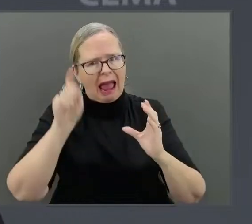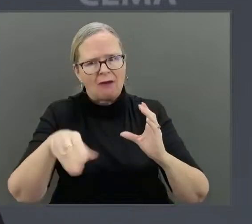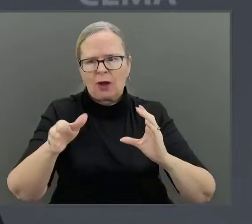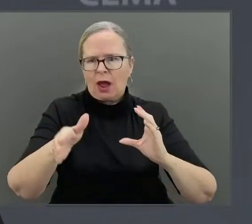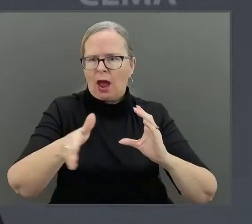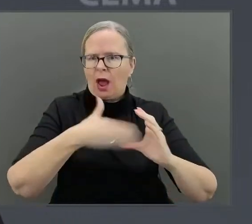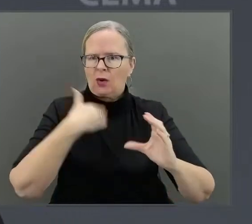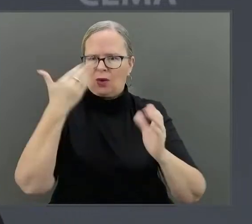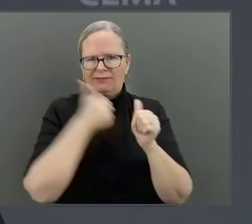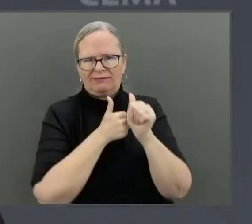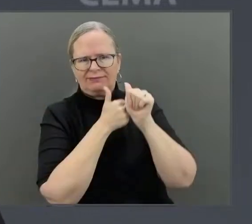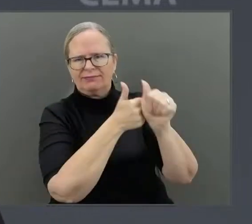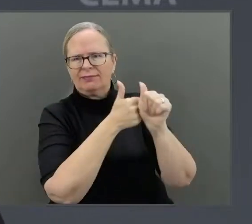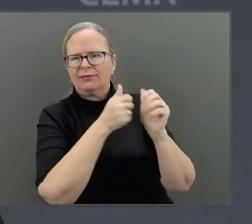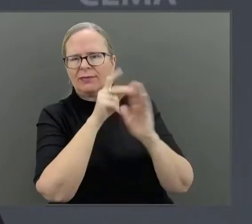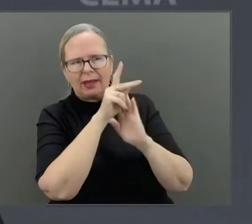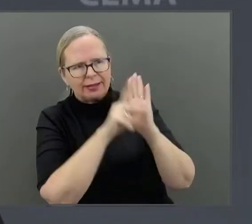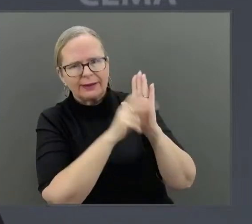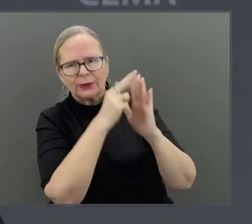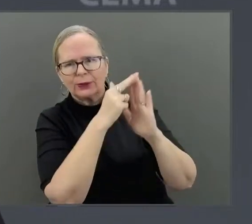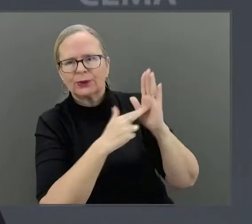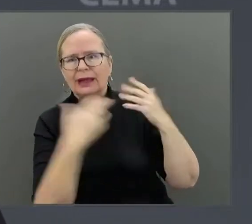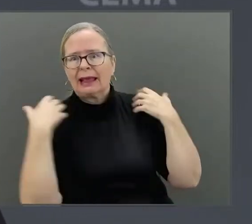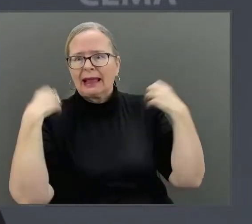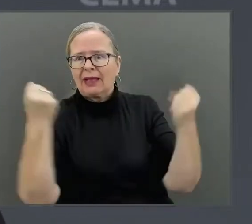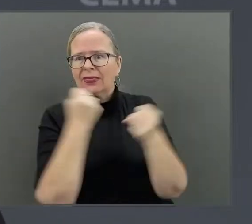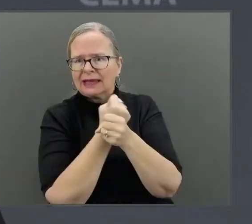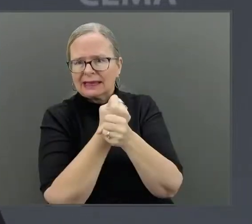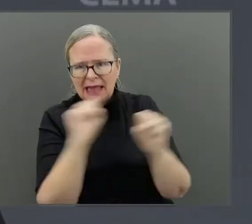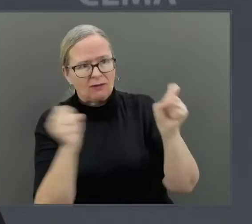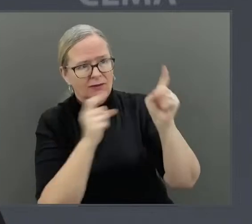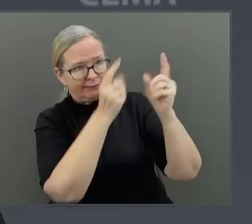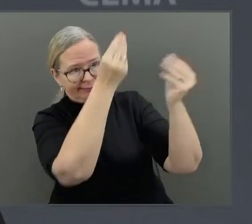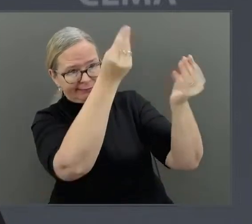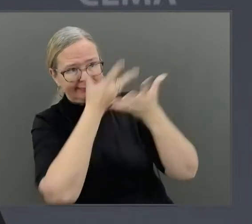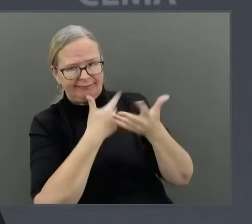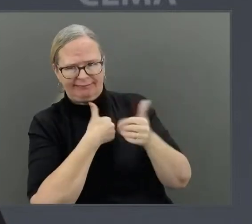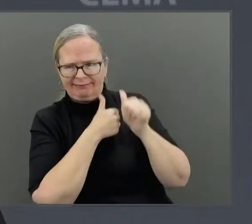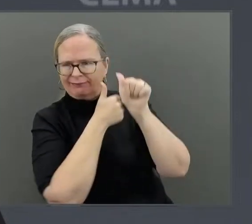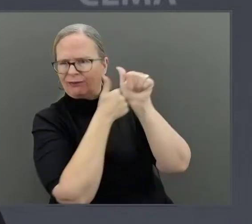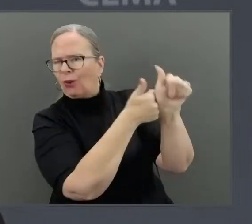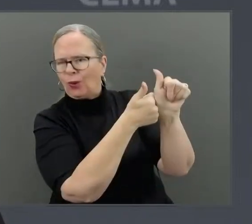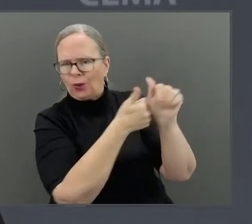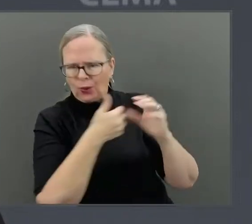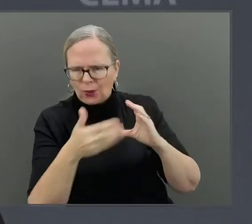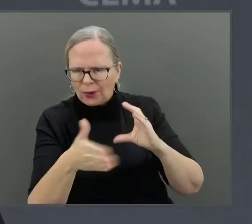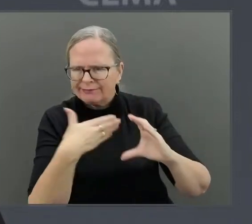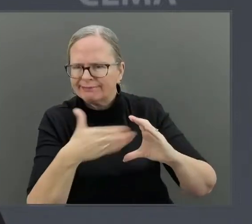maintain our water distribution system Flushing occurs for many reasons such as restoring Water